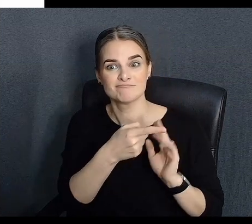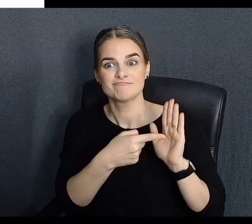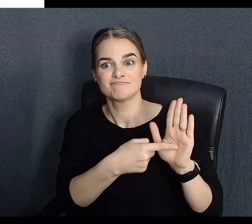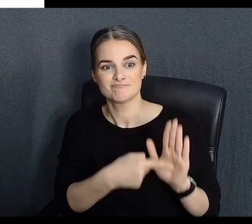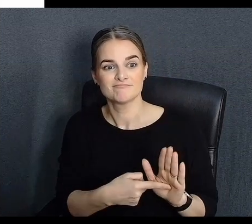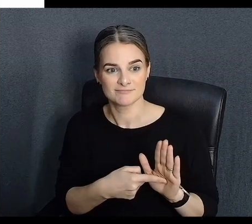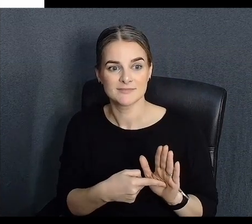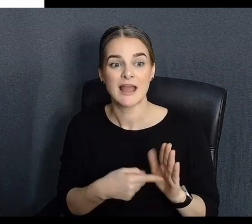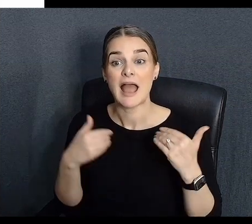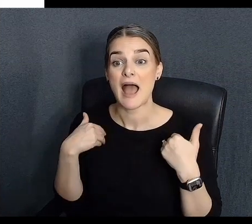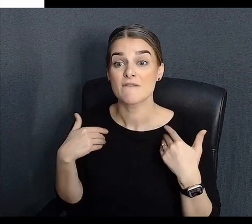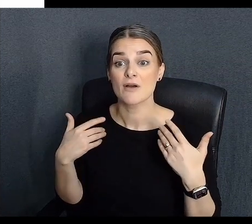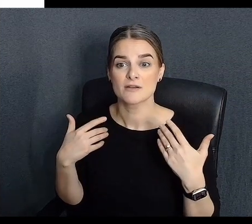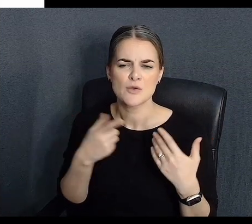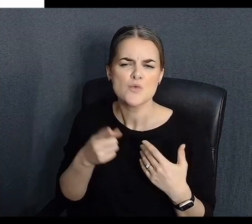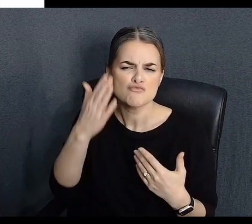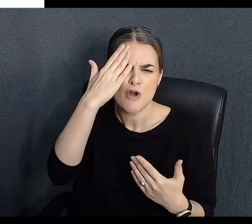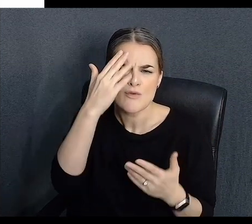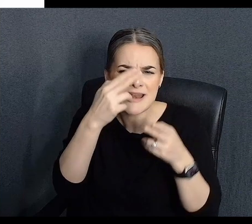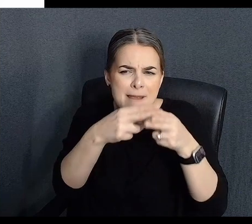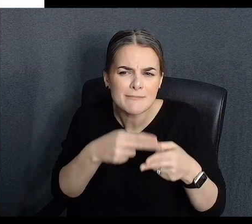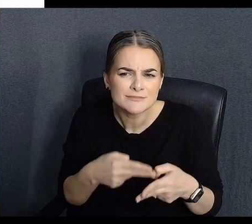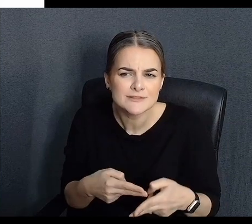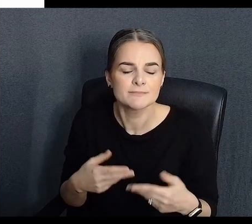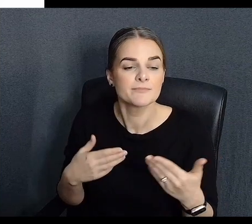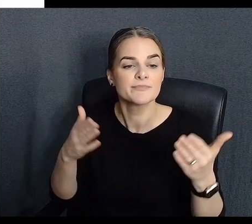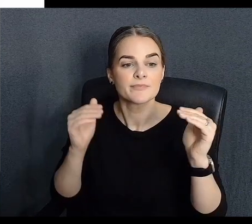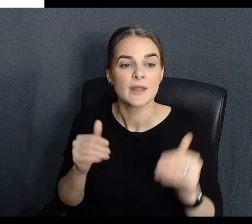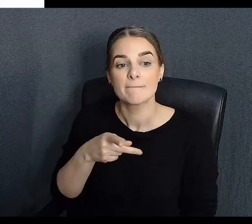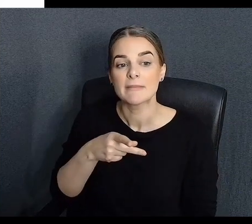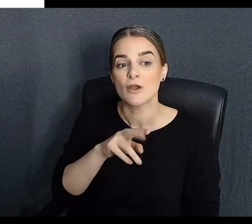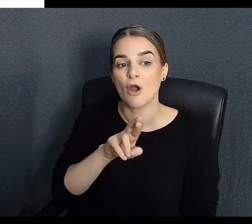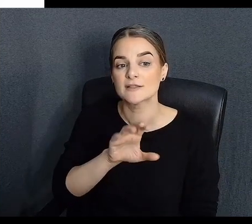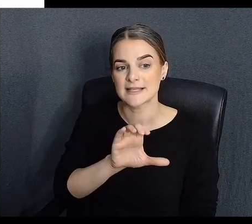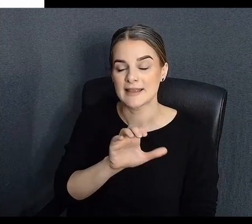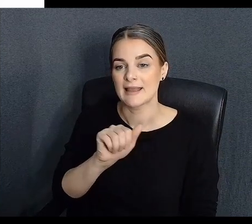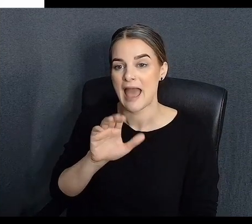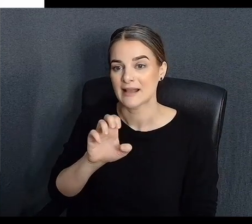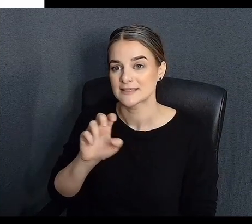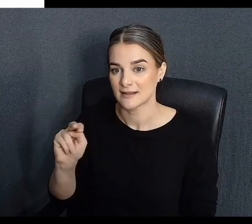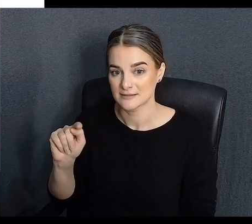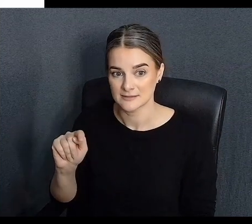So we have the PRC Accent, the Grid Pad, that's from SmartBox.